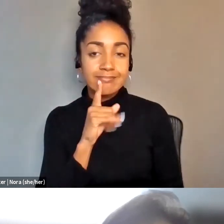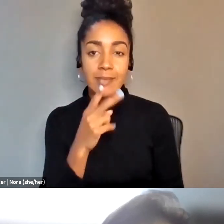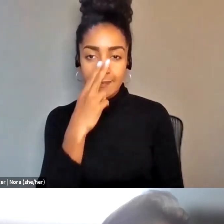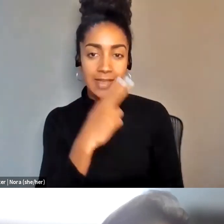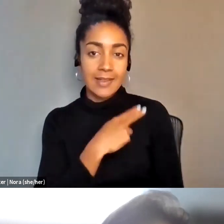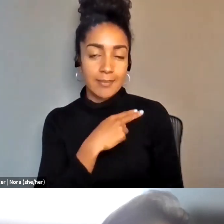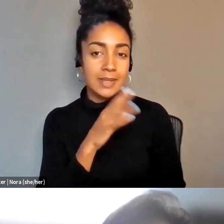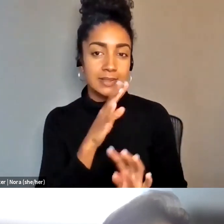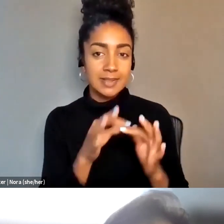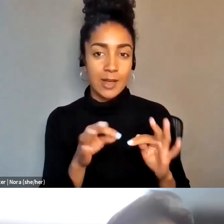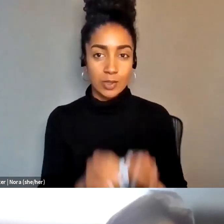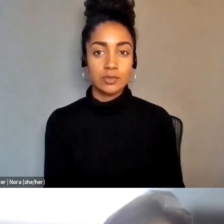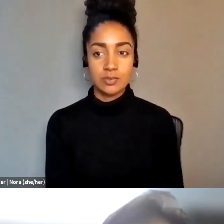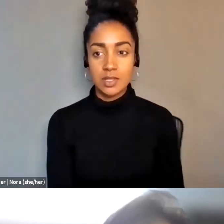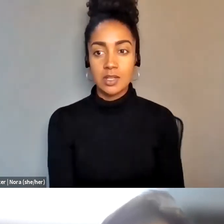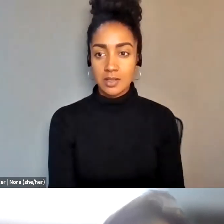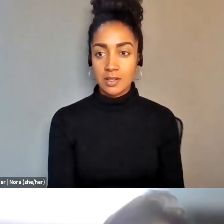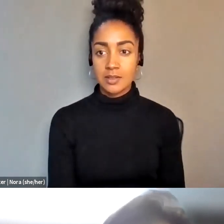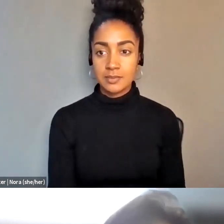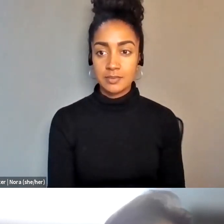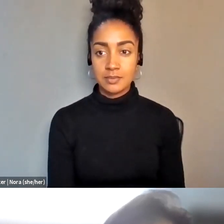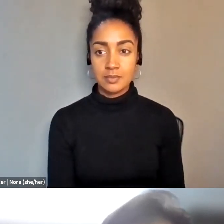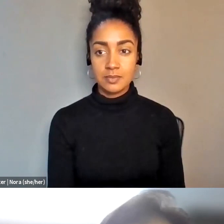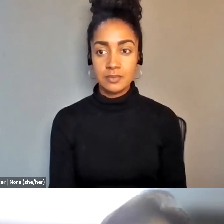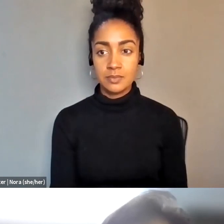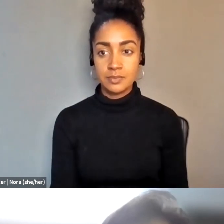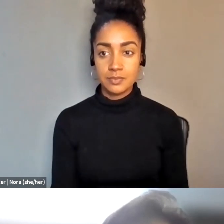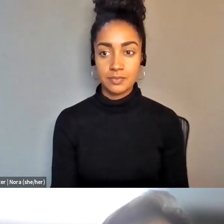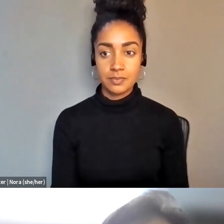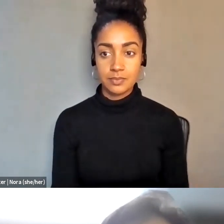[translating to Vietnamese for Duy]